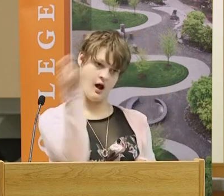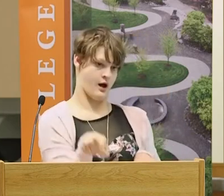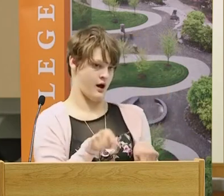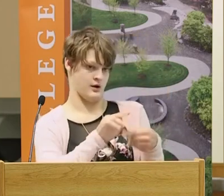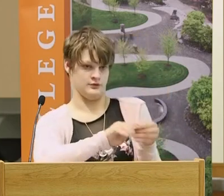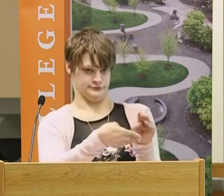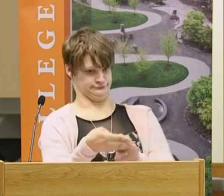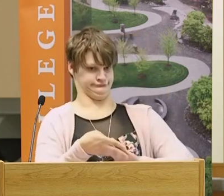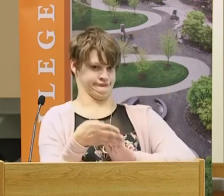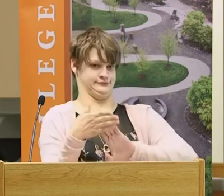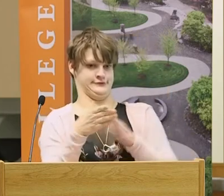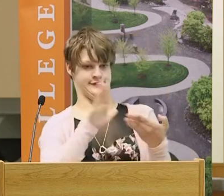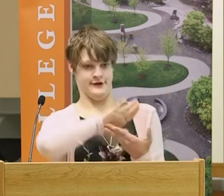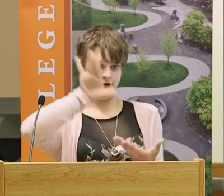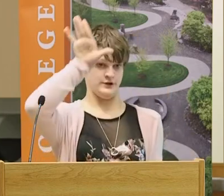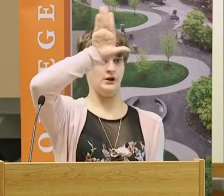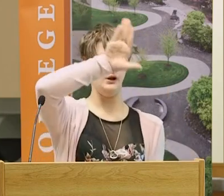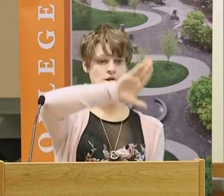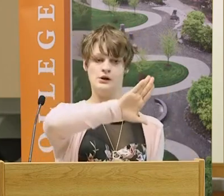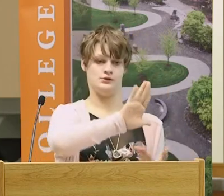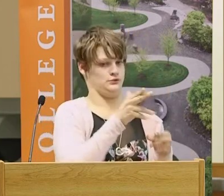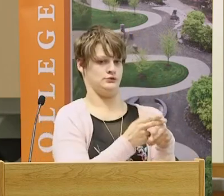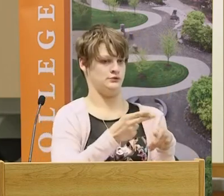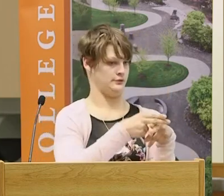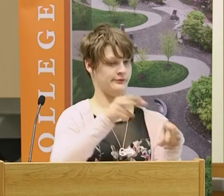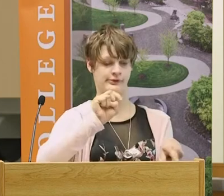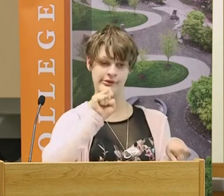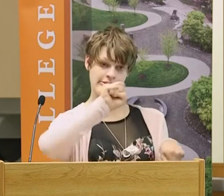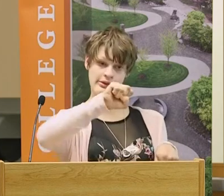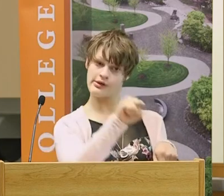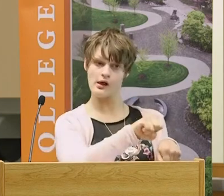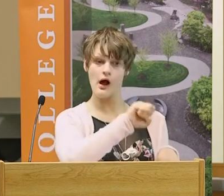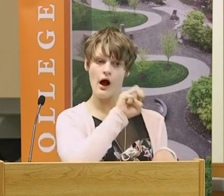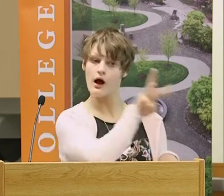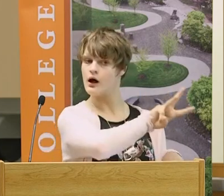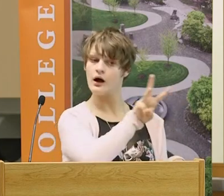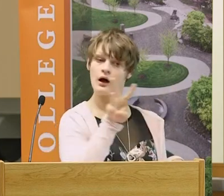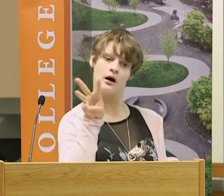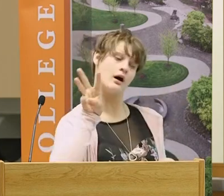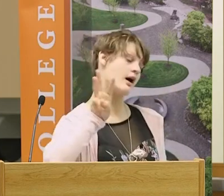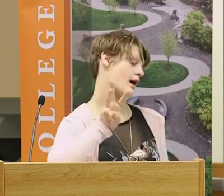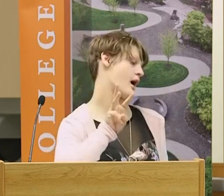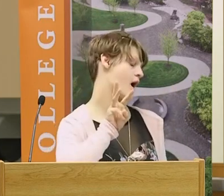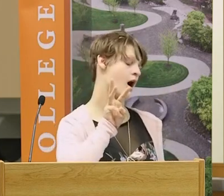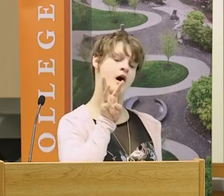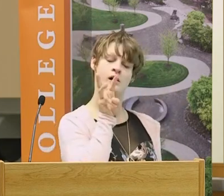Once I graduated Washington School for the Deaf, I immediately went to a Texas community college.